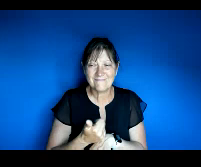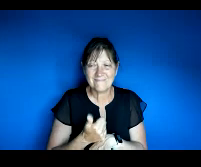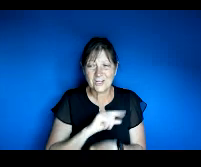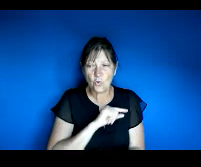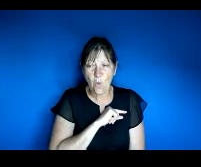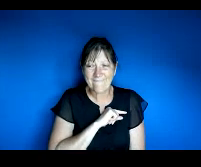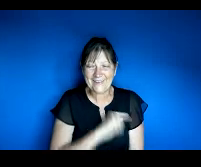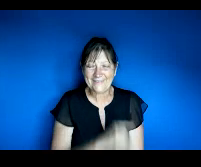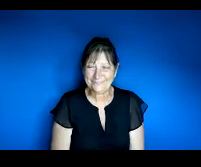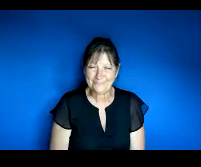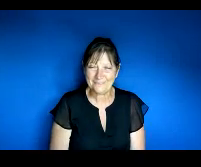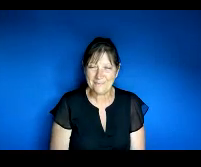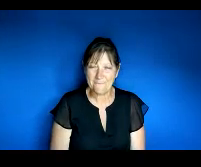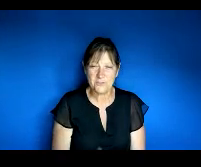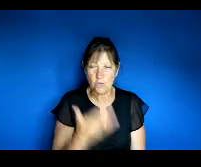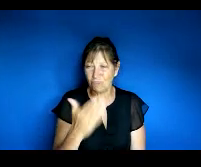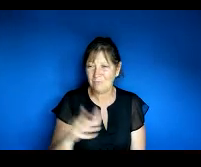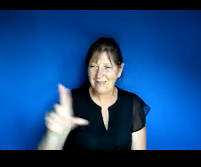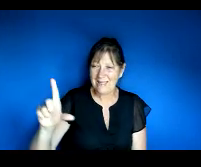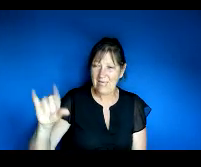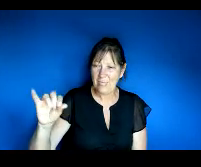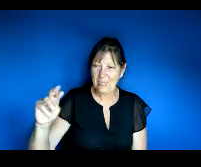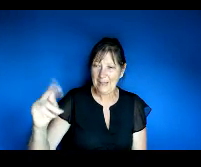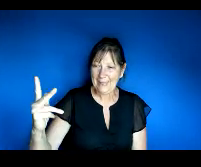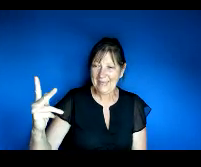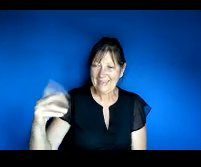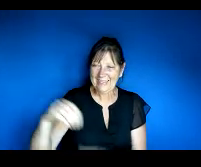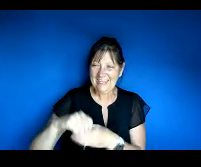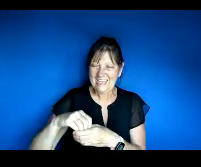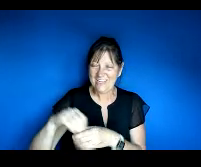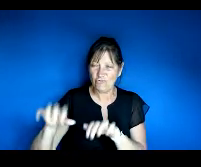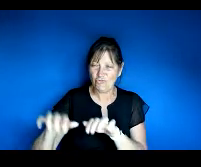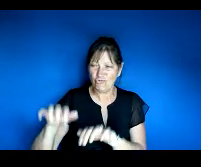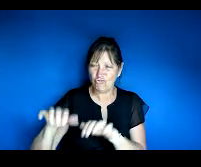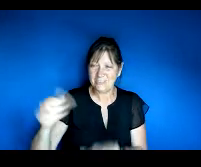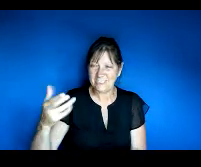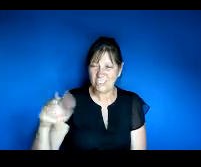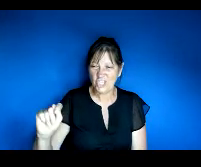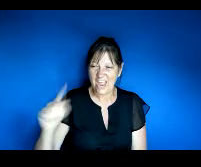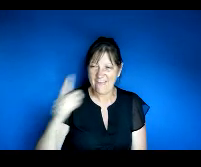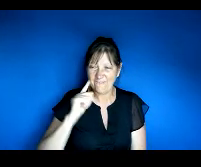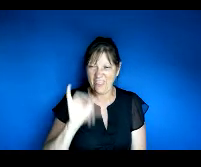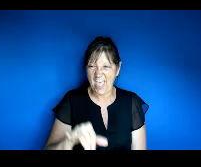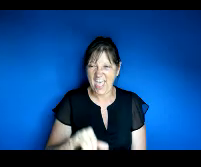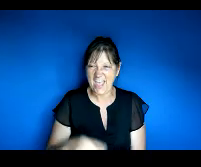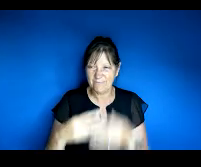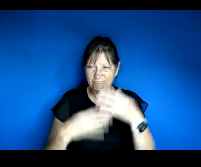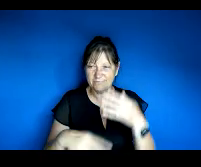So please find that link there, that's this kind of a centralized one-stop shop for all of that. There's also a question here